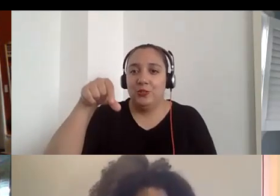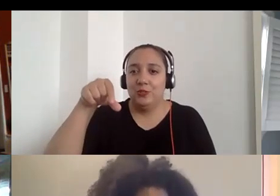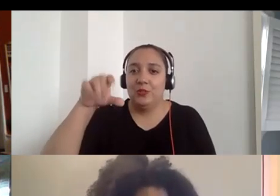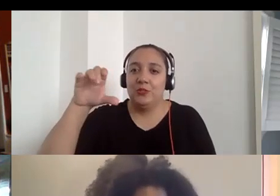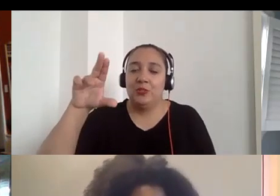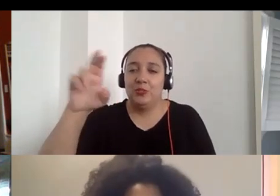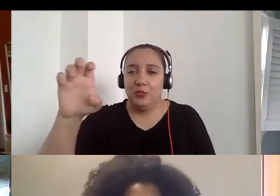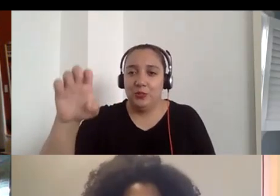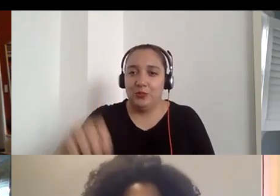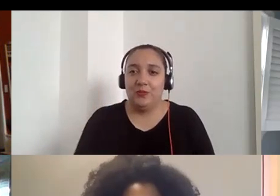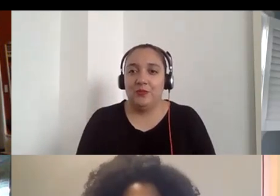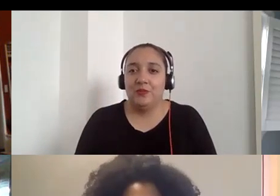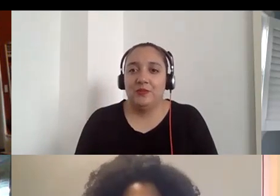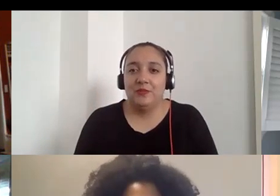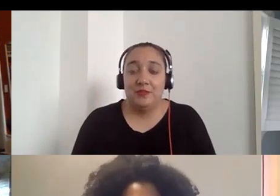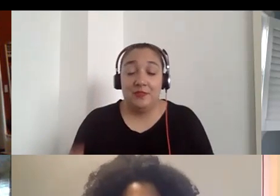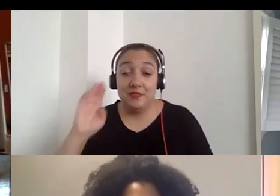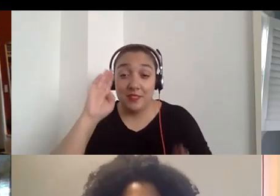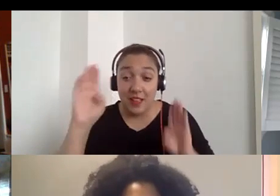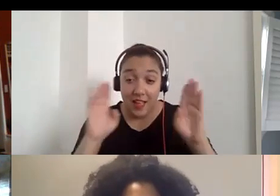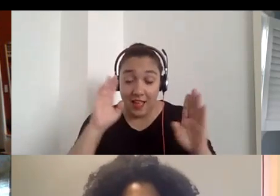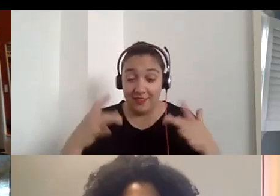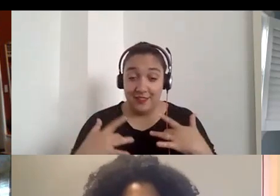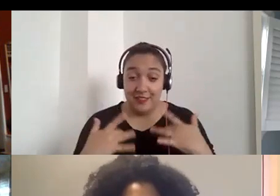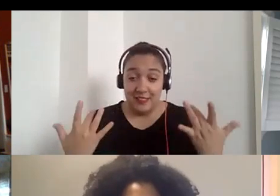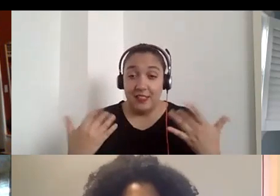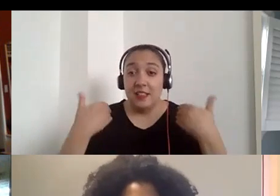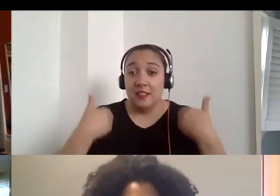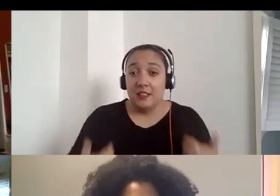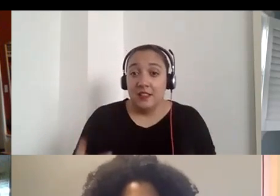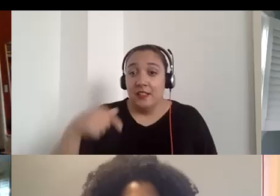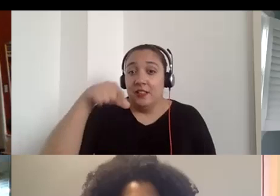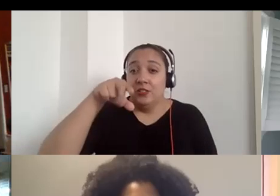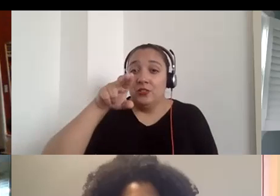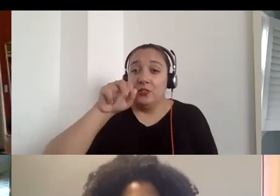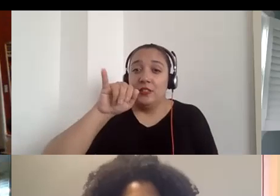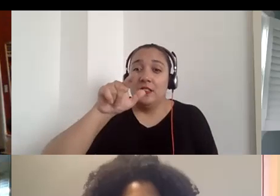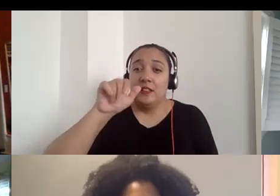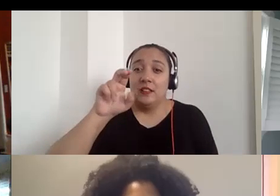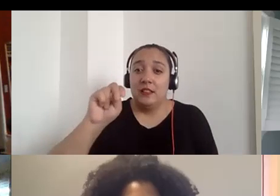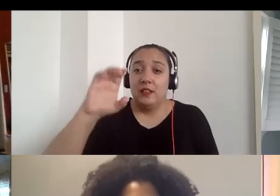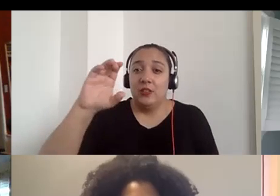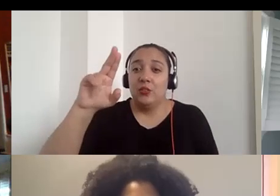People, peace to everyone. My name is Quilan. Pronouns are he had/his/him.